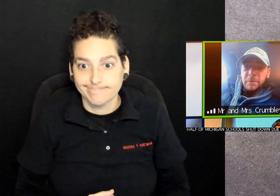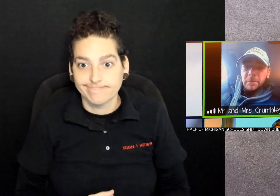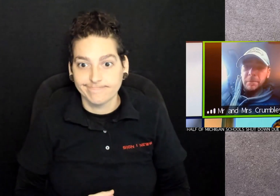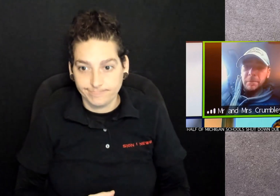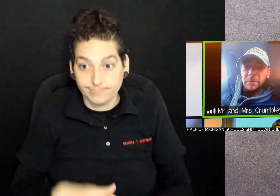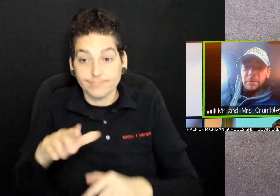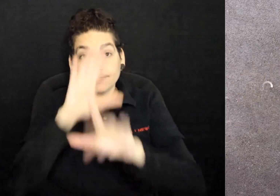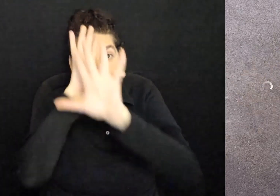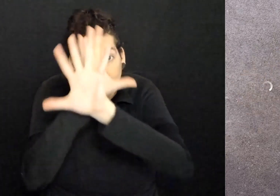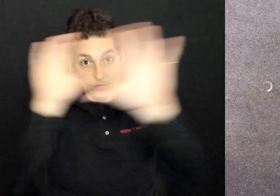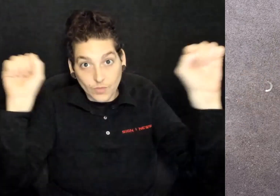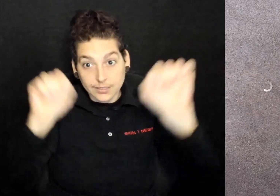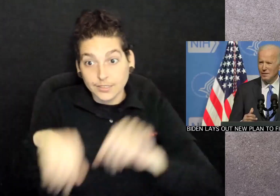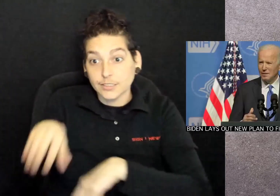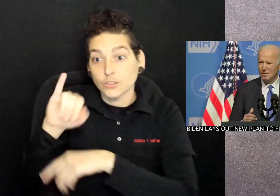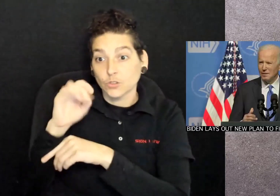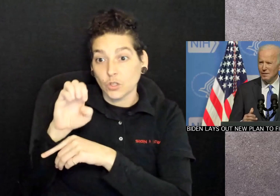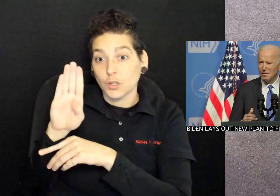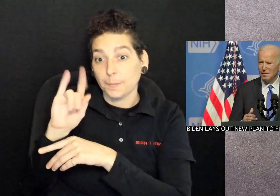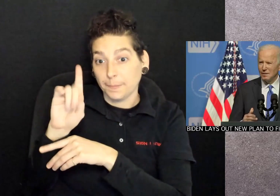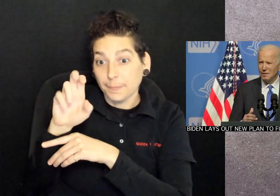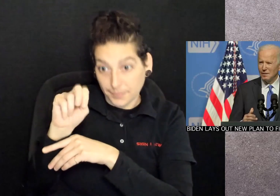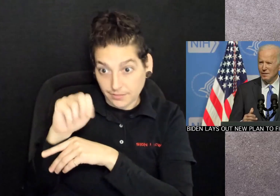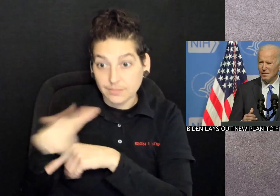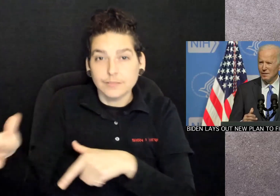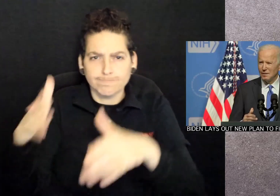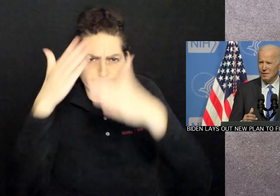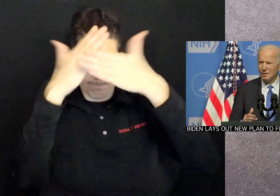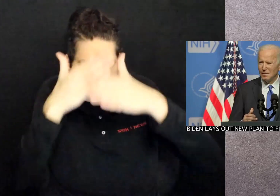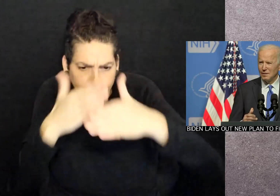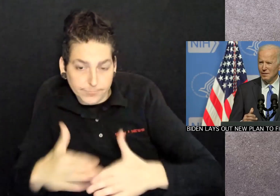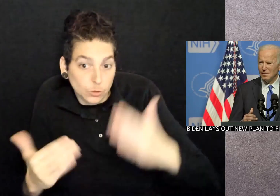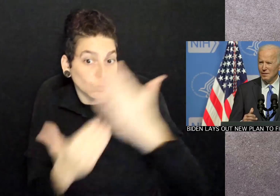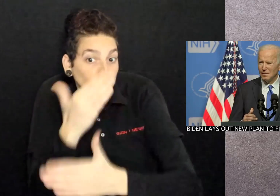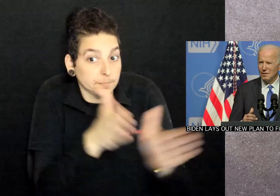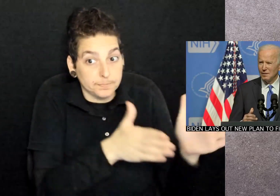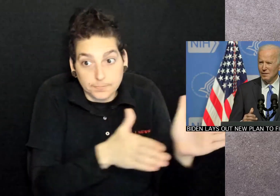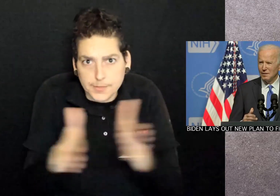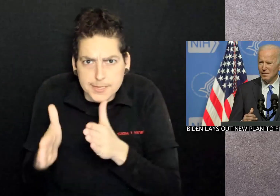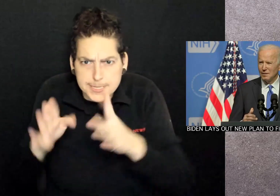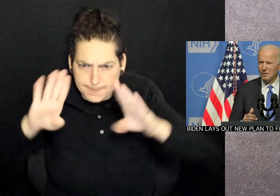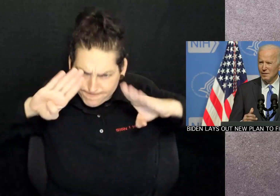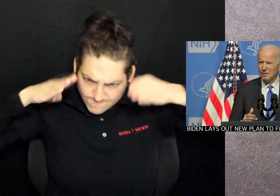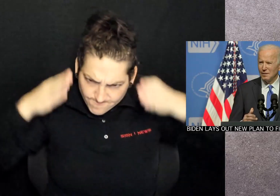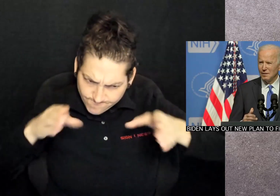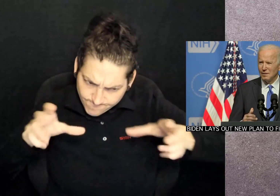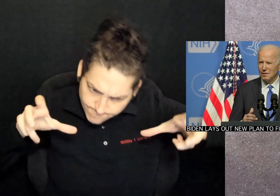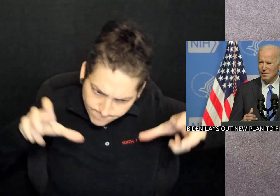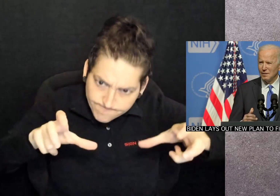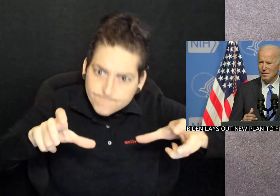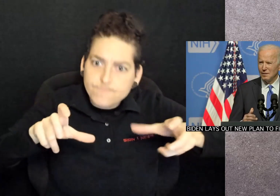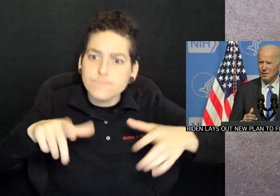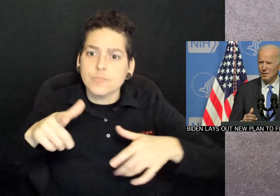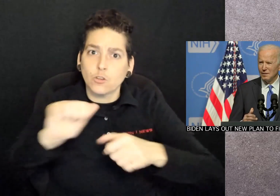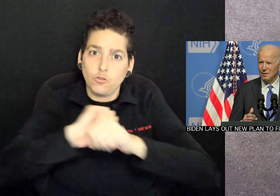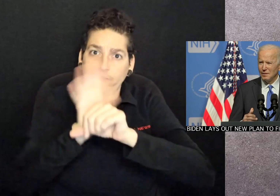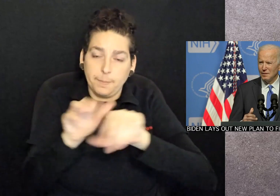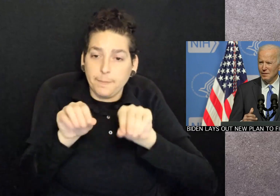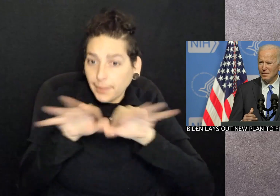they did see the warning signs and did nothing here's a breakdown of President Joe Biden's